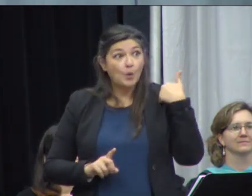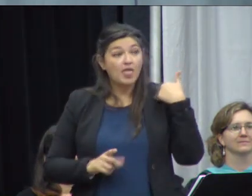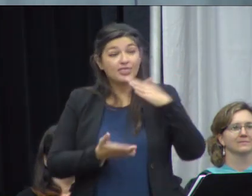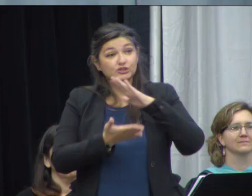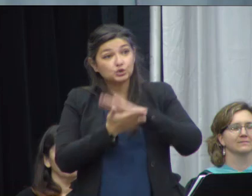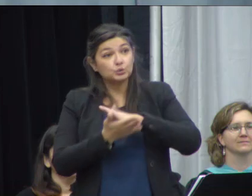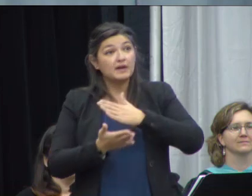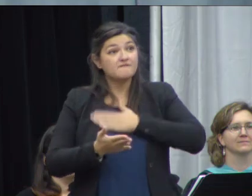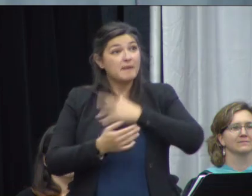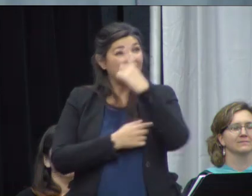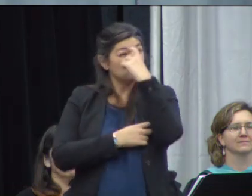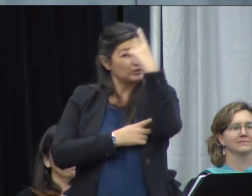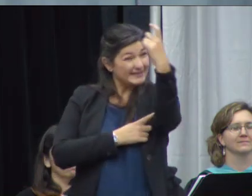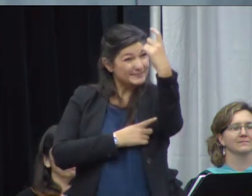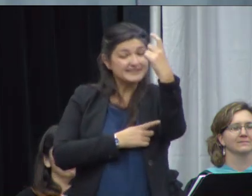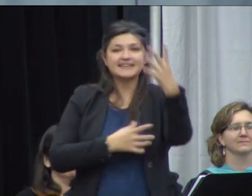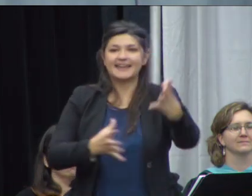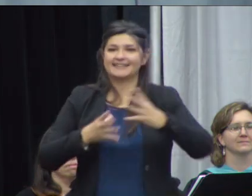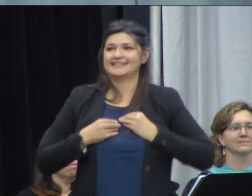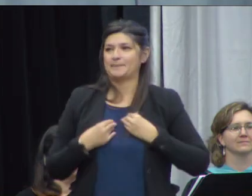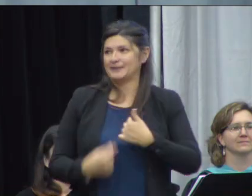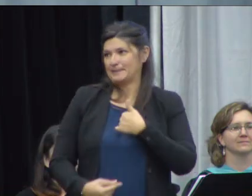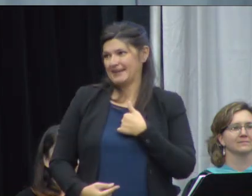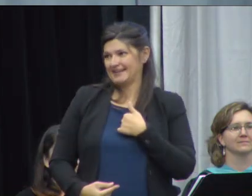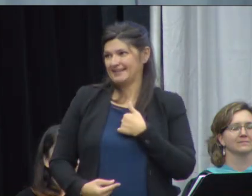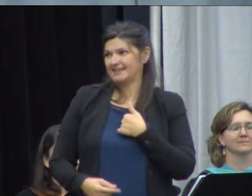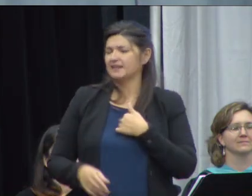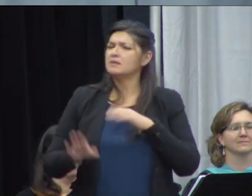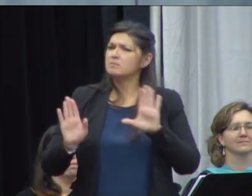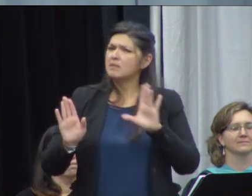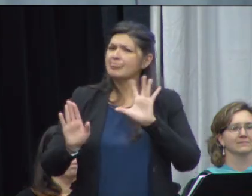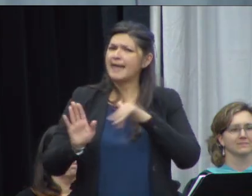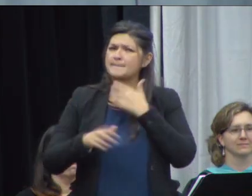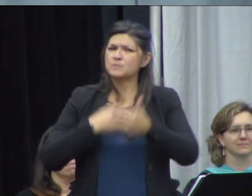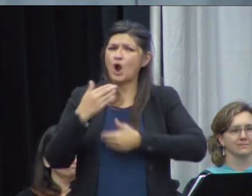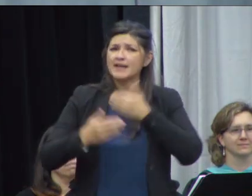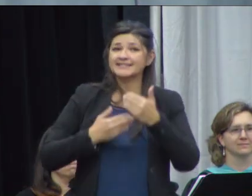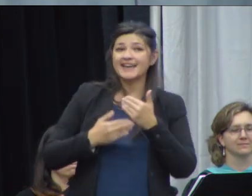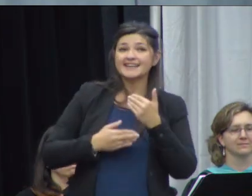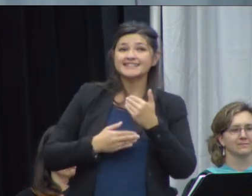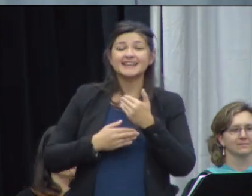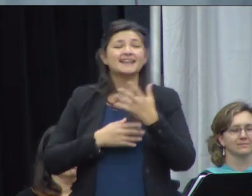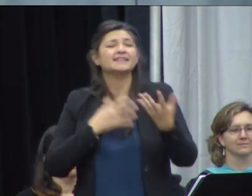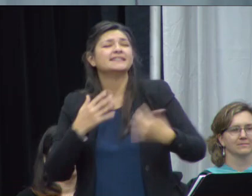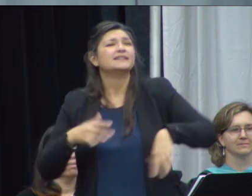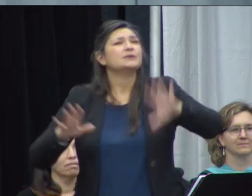The process, however, wasn't all sunshine and rainbows. It was more like Albuquerque's weather,